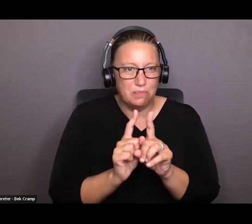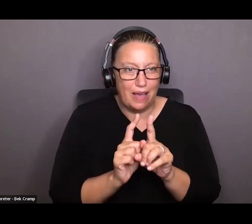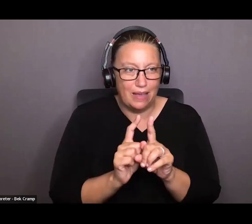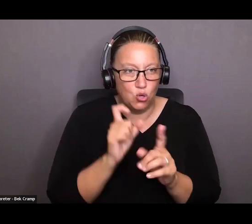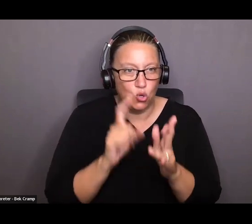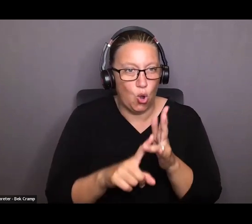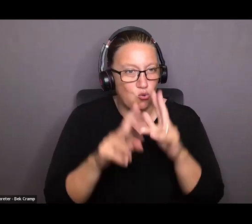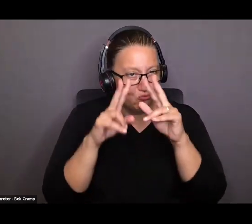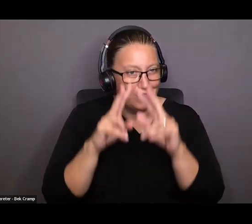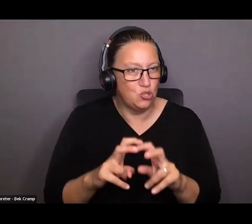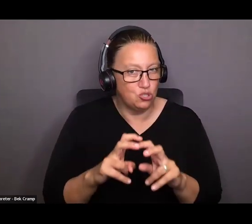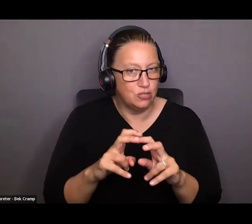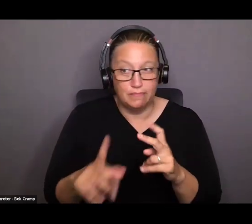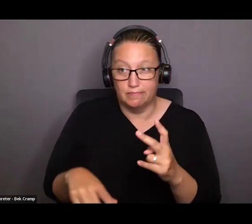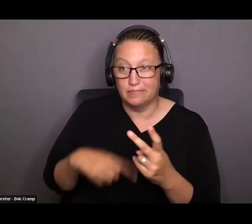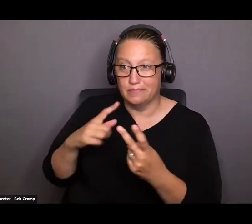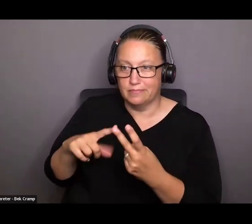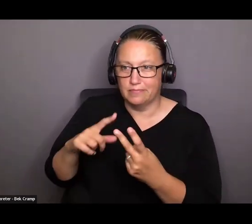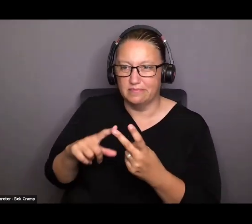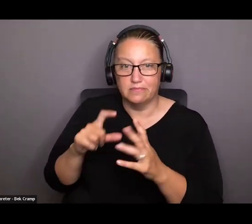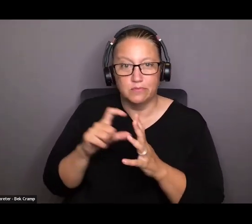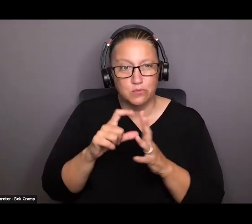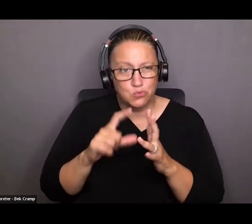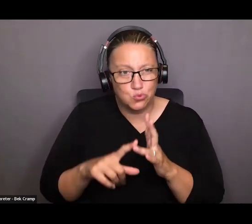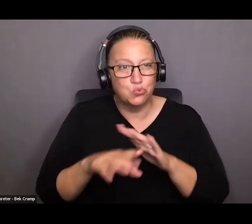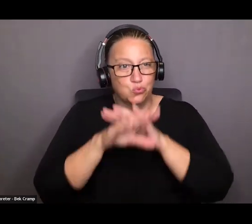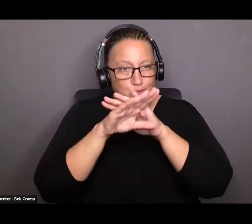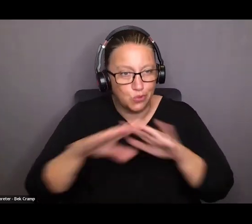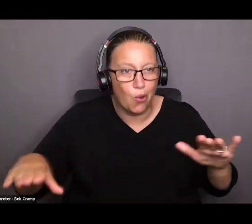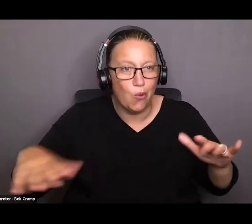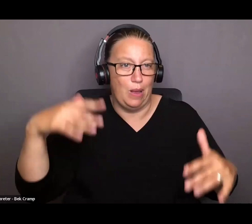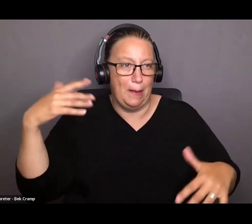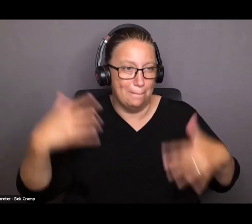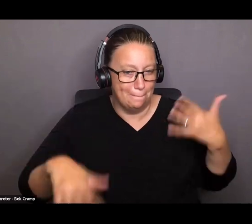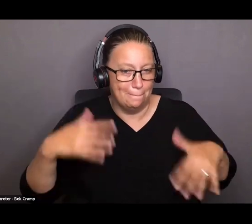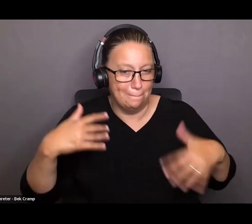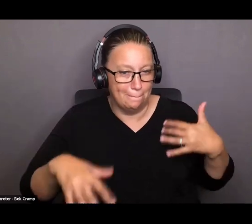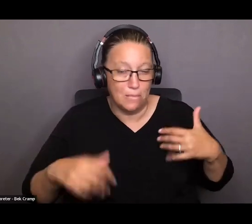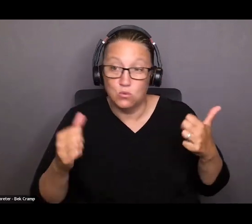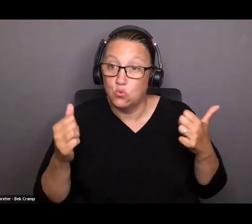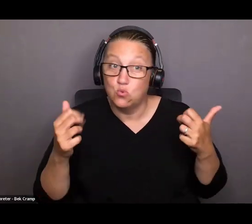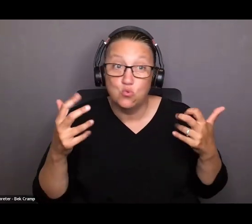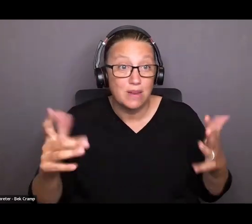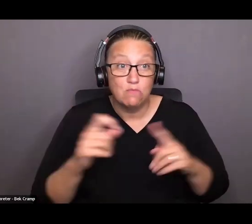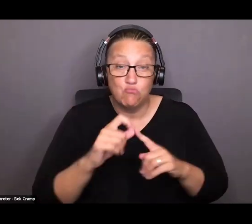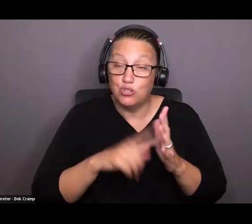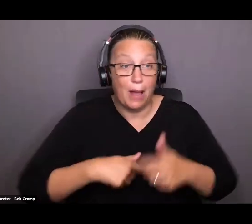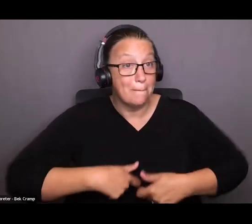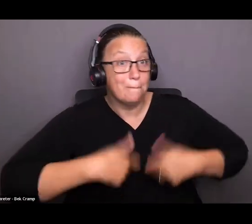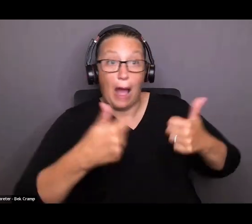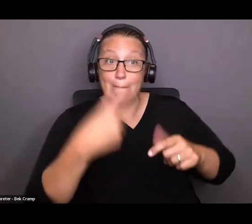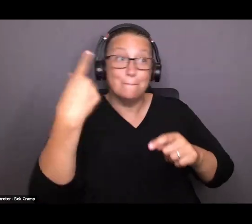Catherine McAlpine: And will this really make a difference? There are too many projects that get up that actually won't make things better for people with disability. And so by